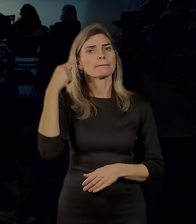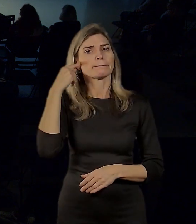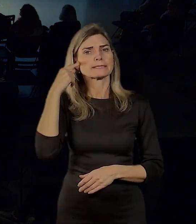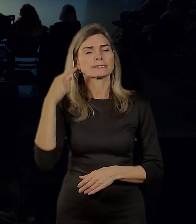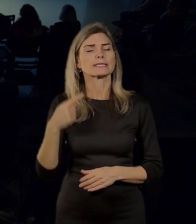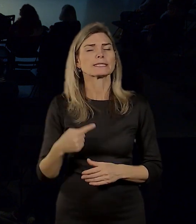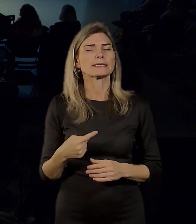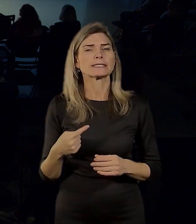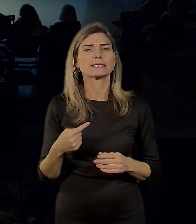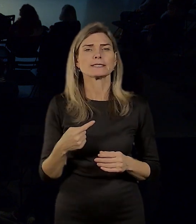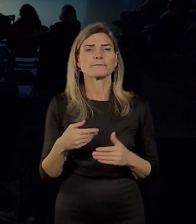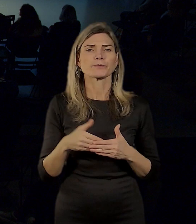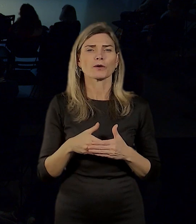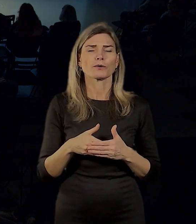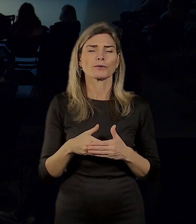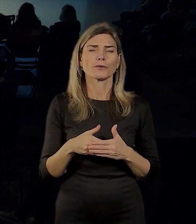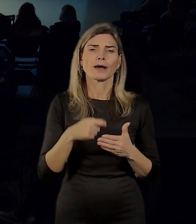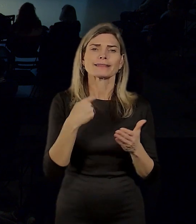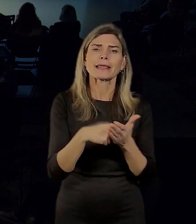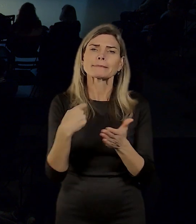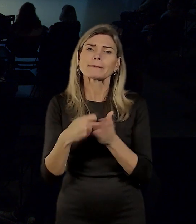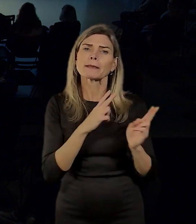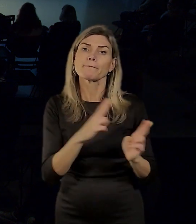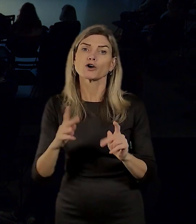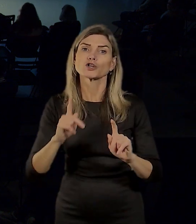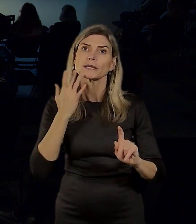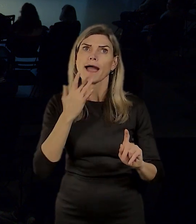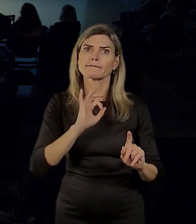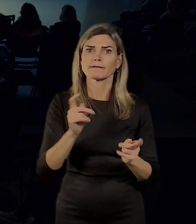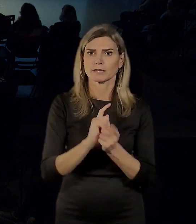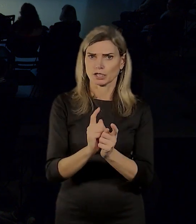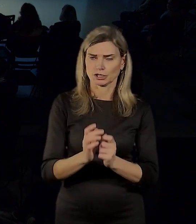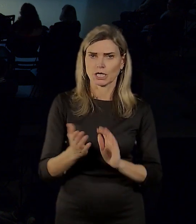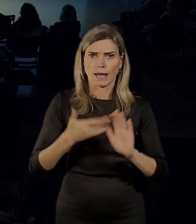of rainwater use. We capture it on green roofs, where the entire project is completely greened with green roofs.